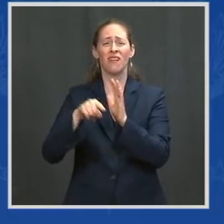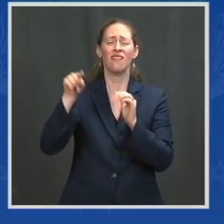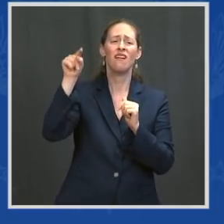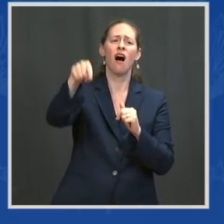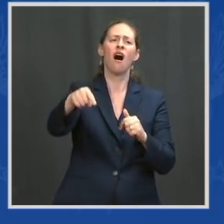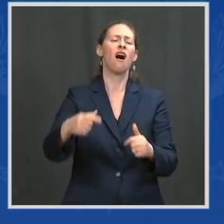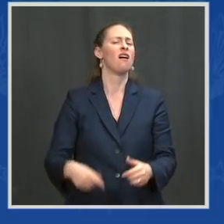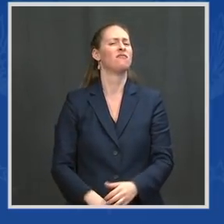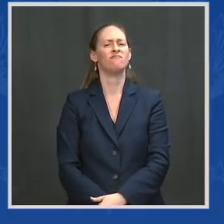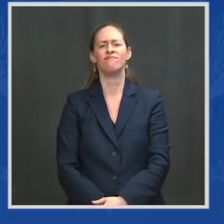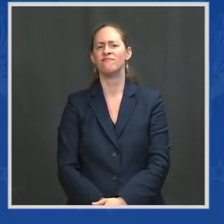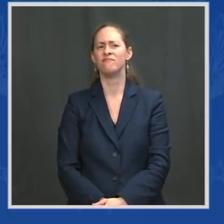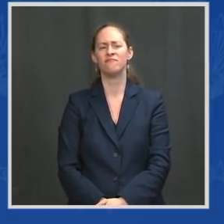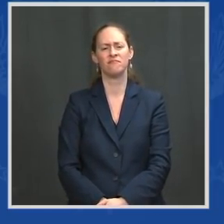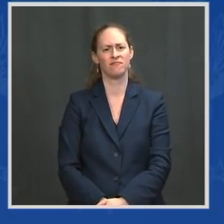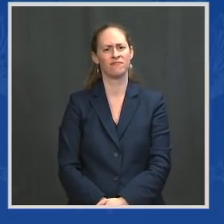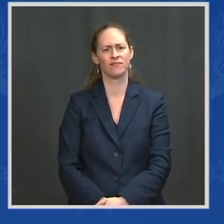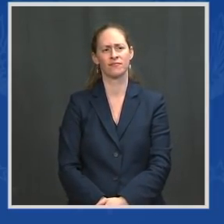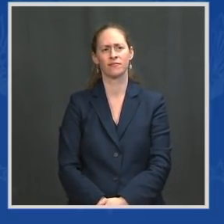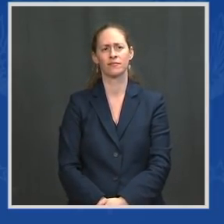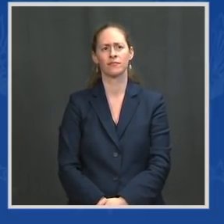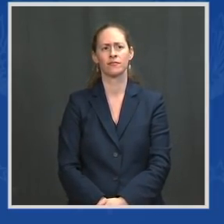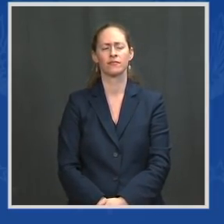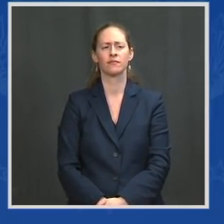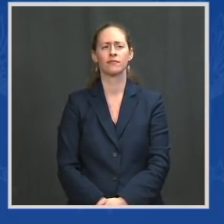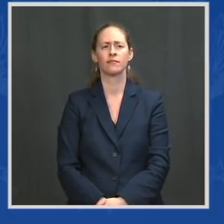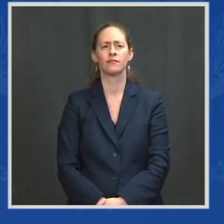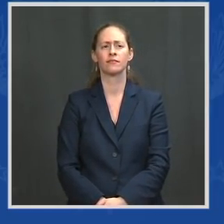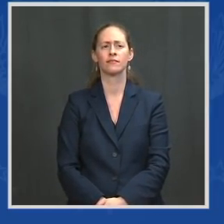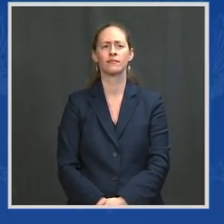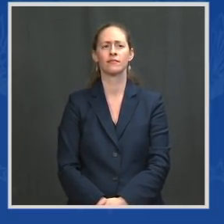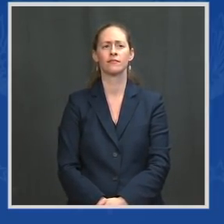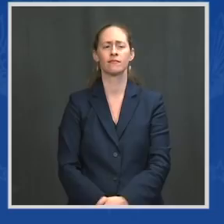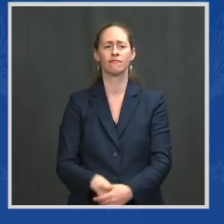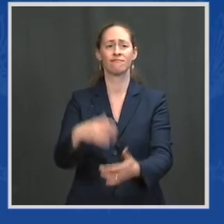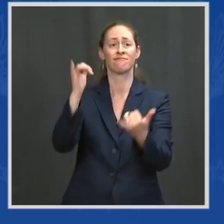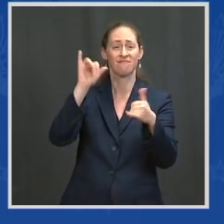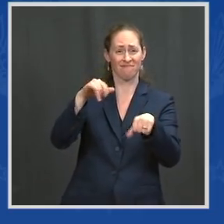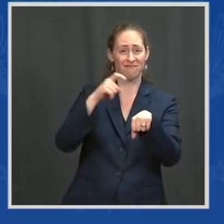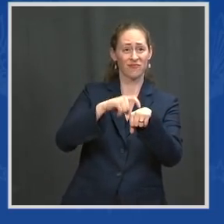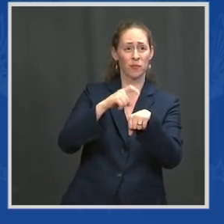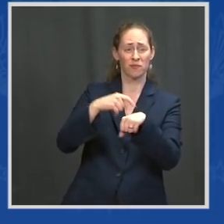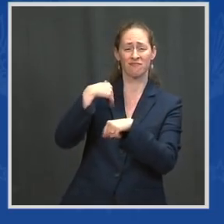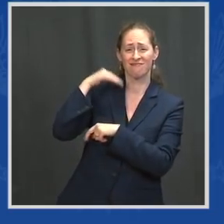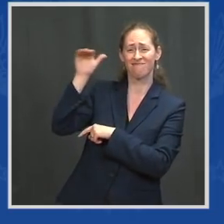I asked some of our FEMA reps, our boots on the ground, if they had ever heard of another US city